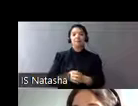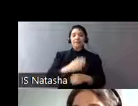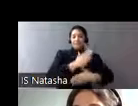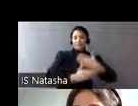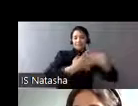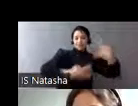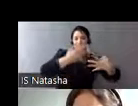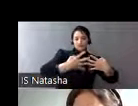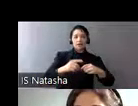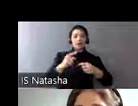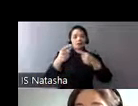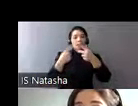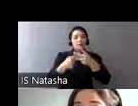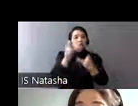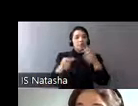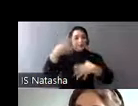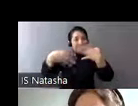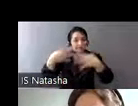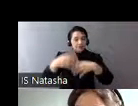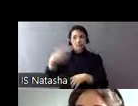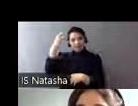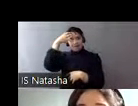are available in the countries are not very transparent.